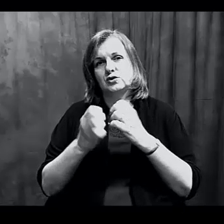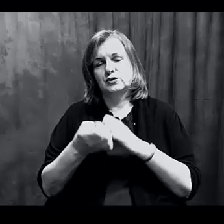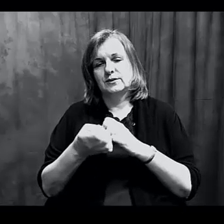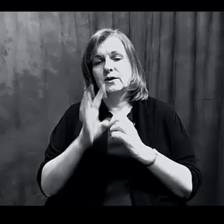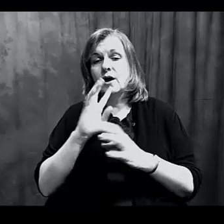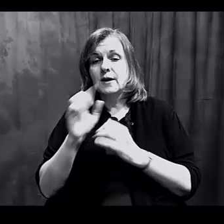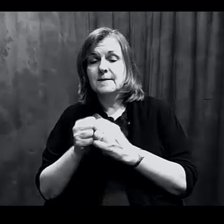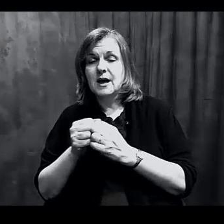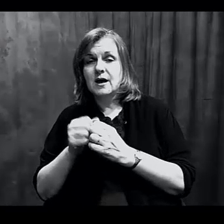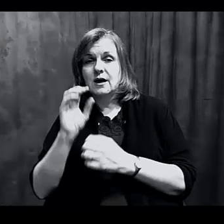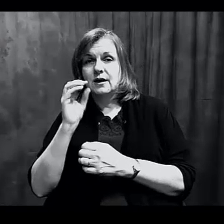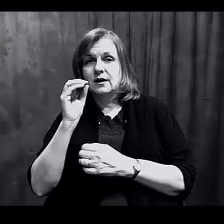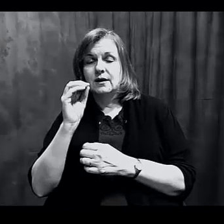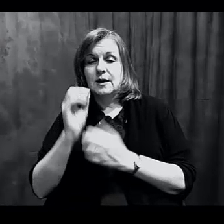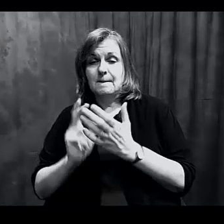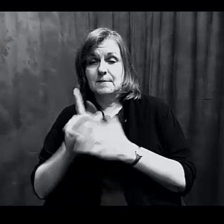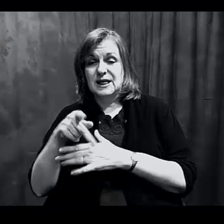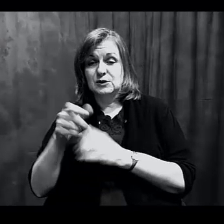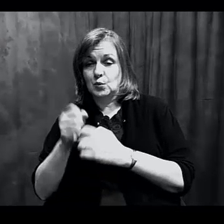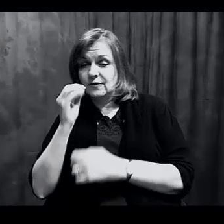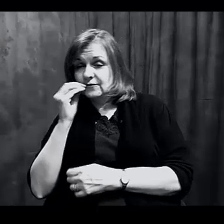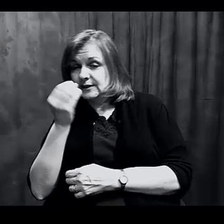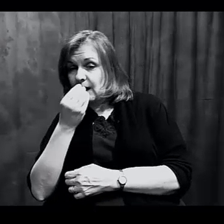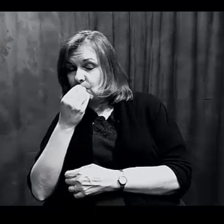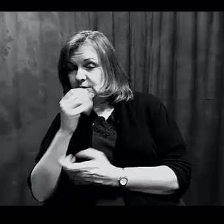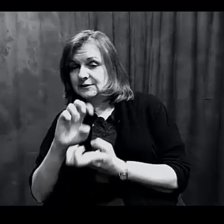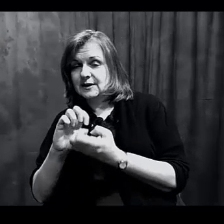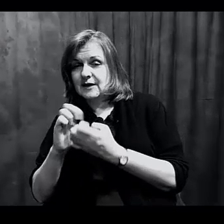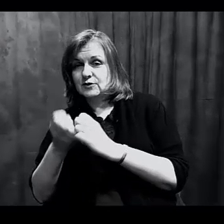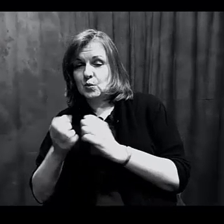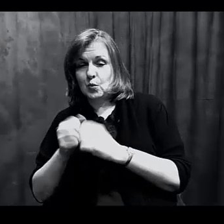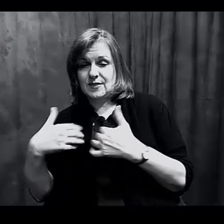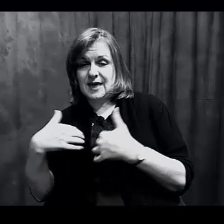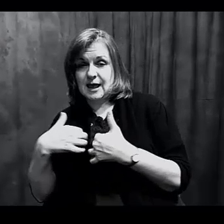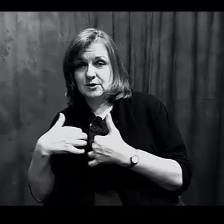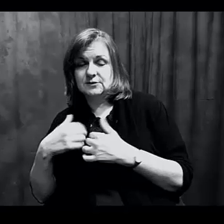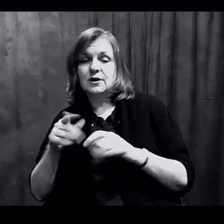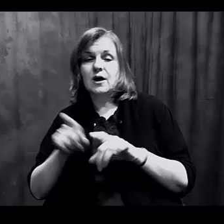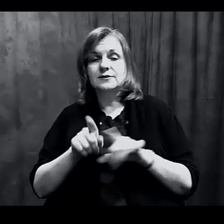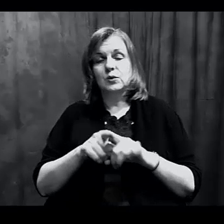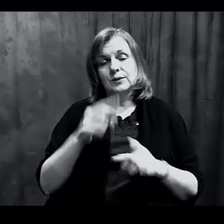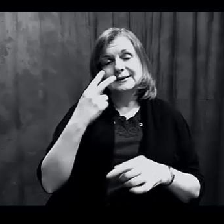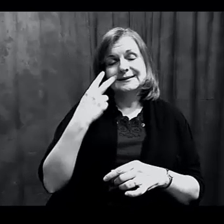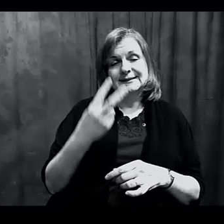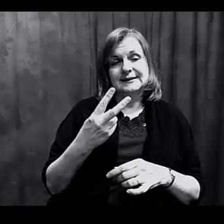so Uniramia -- insects, bugs, millipedes, centipedes look at this 10,000,000 species of